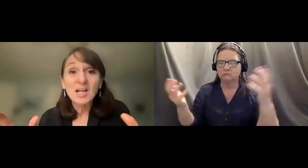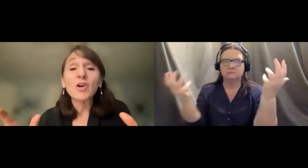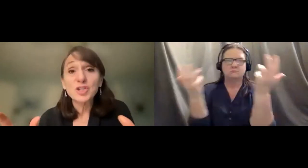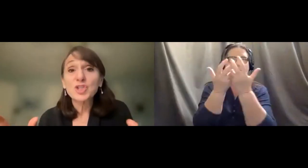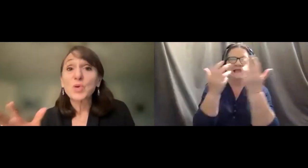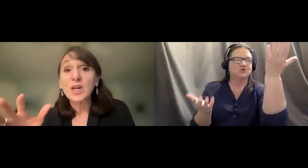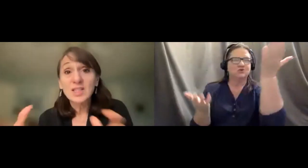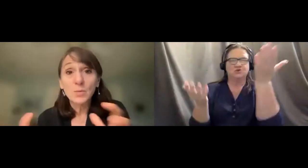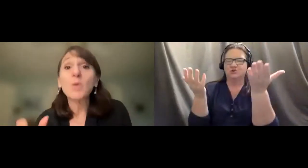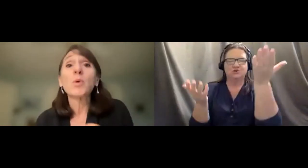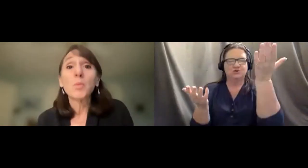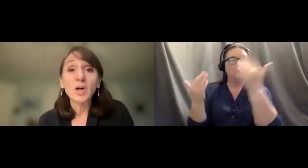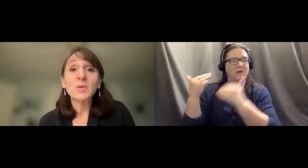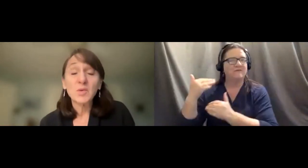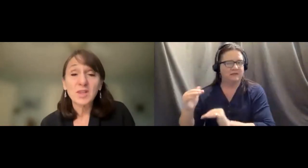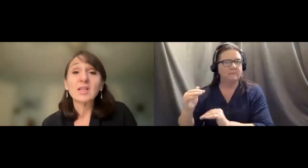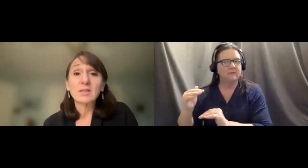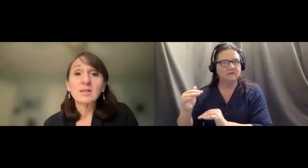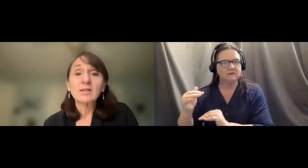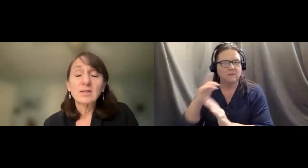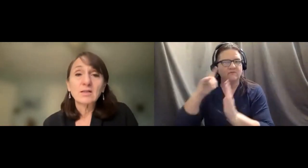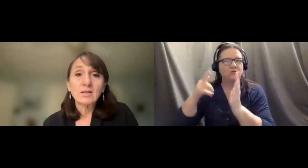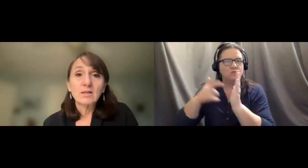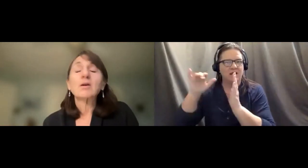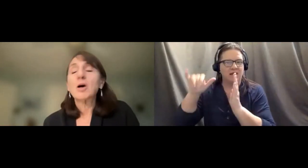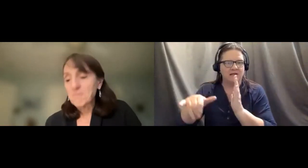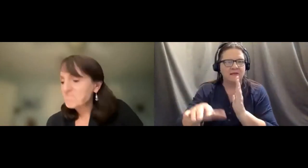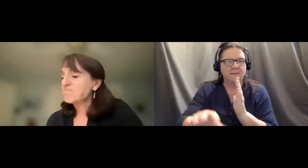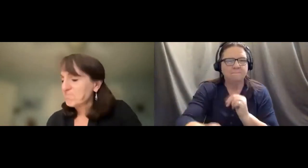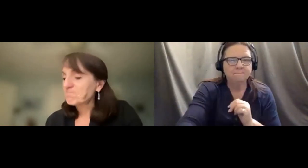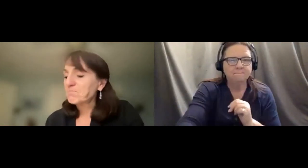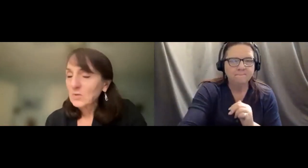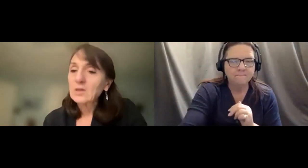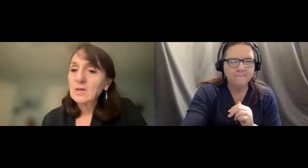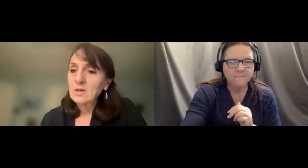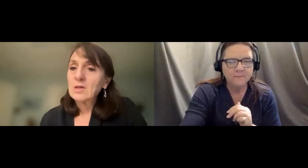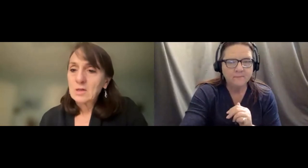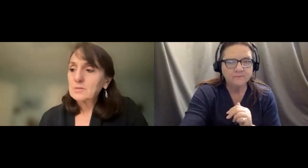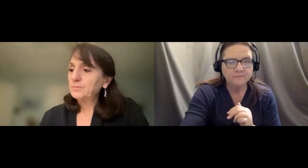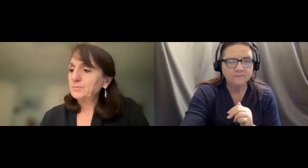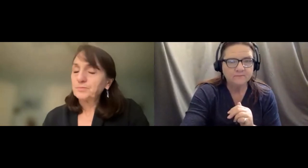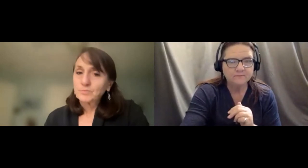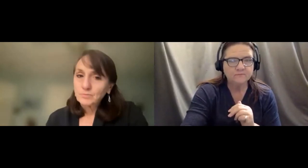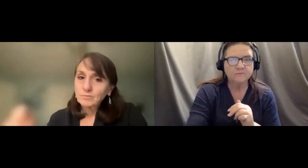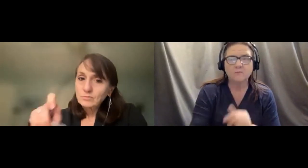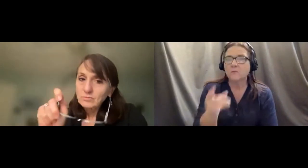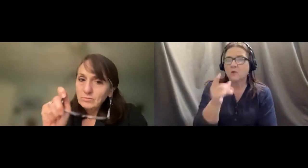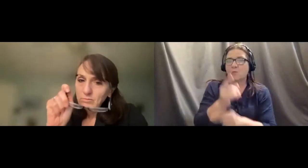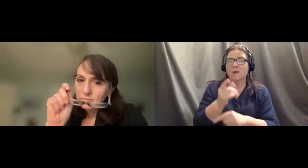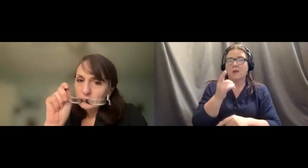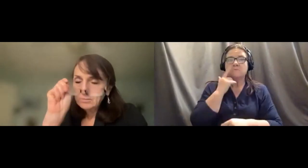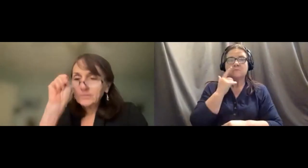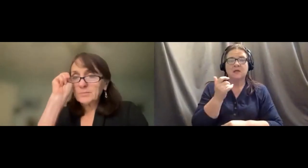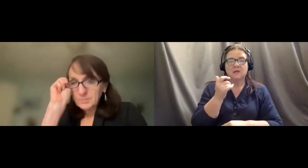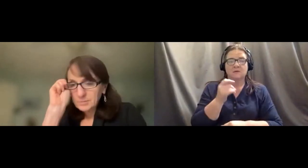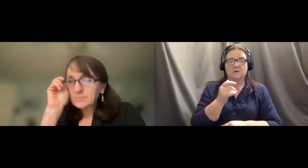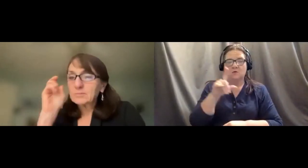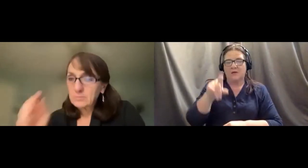our constraints and what we're working within. Yeah, exactly. Because you know everything we have to be realistic just depending on funding.